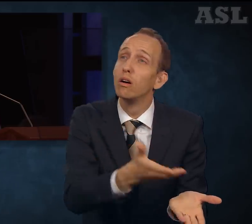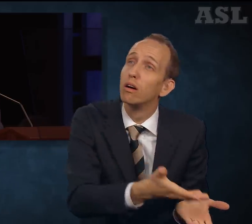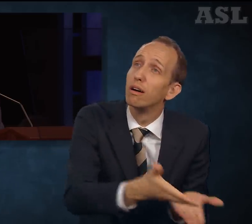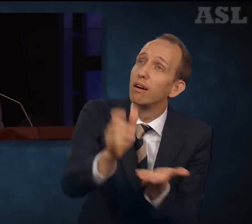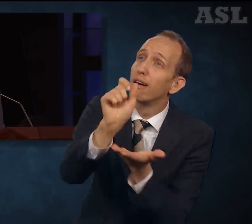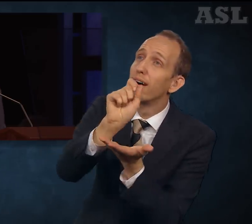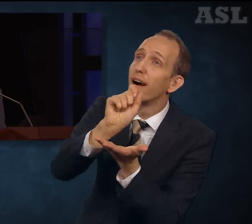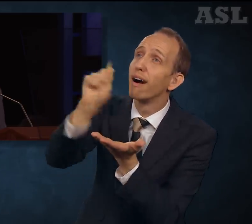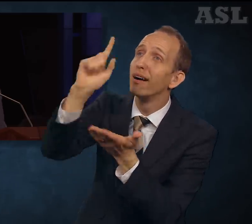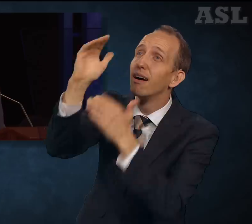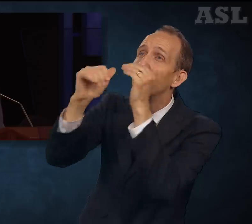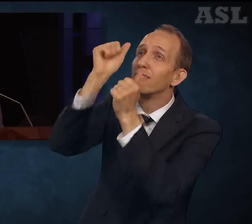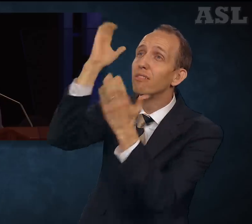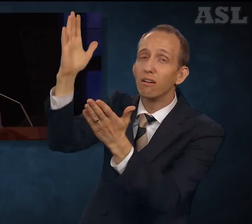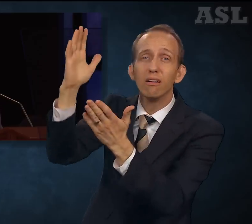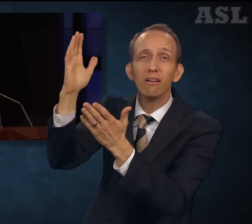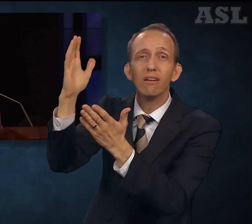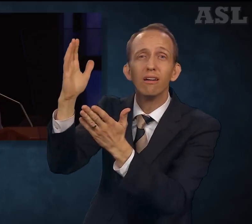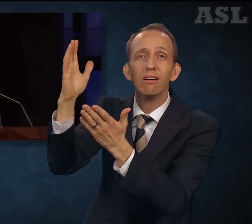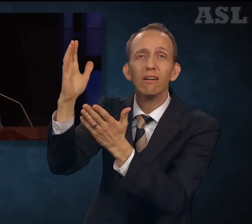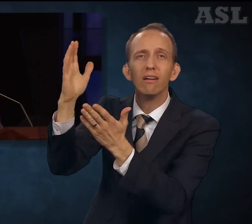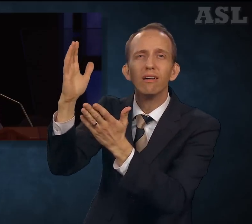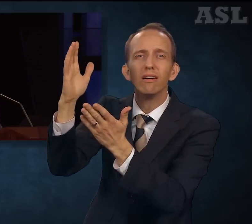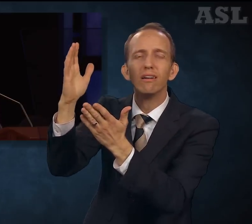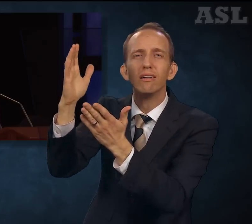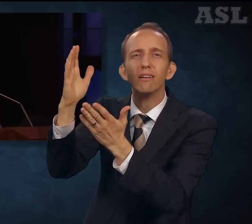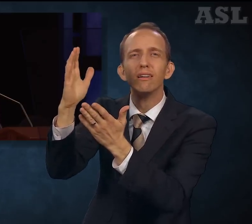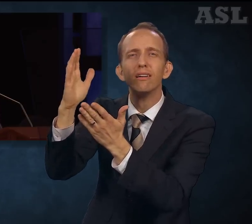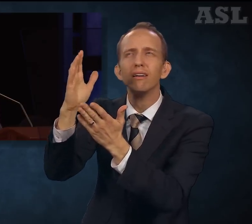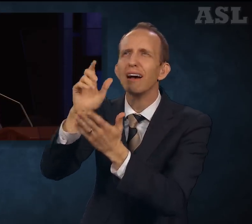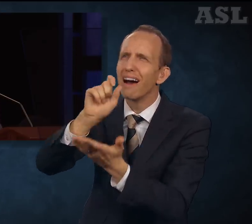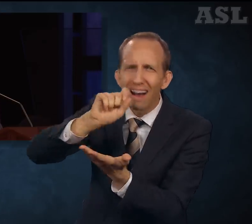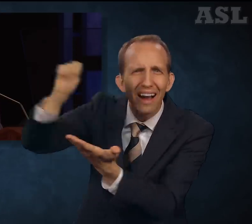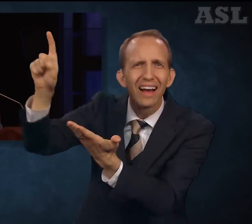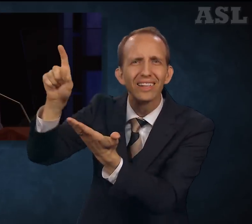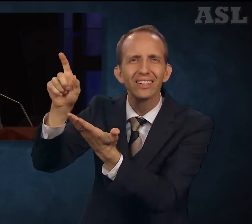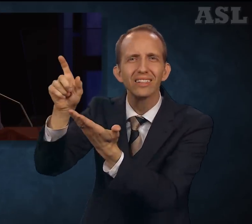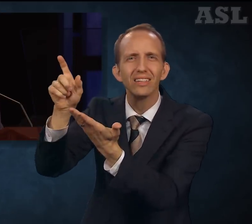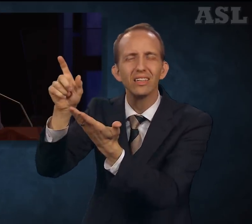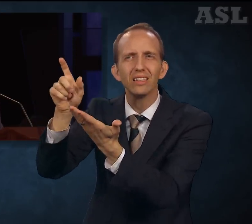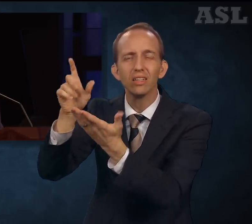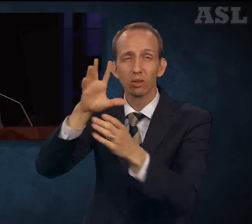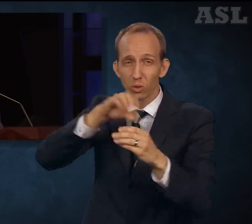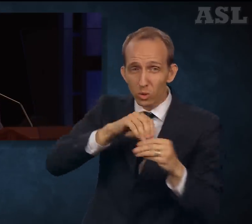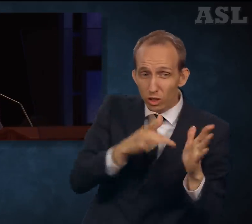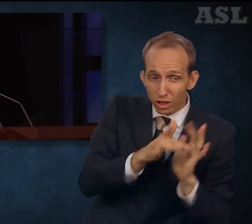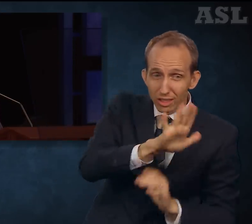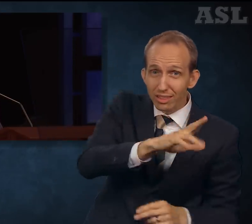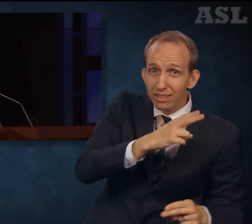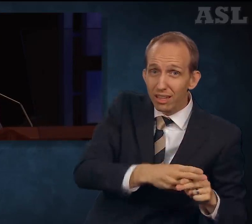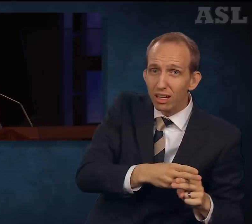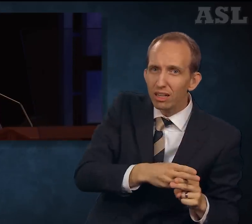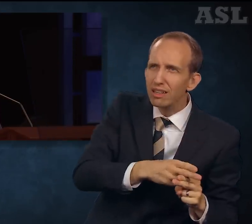TAKE YOUR QUESTIONS DIRECTLY TO YOUR HEAVENLY FATHER IN